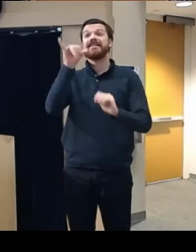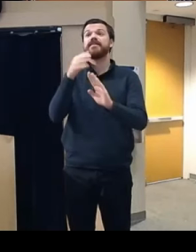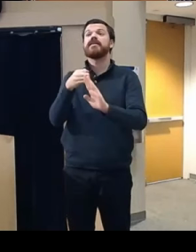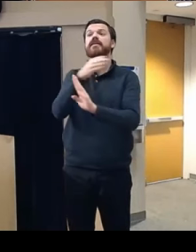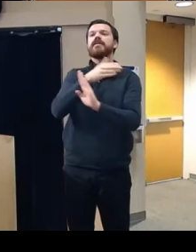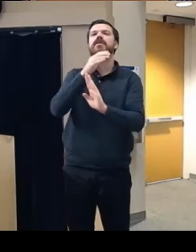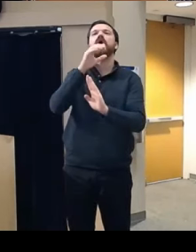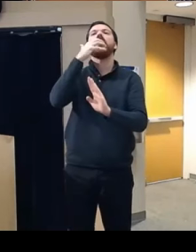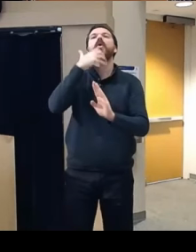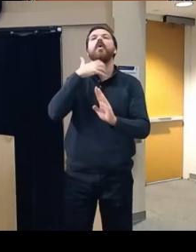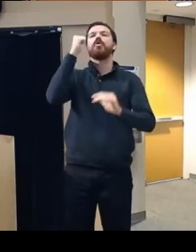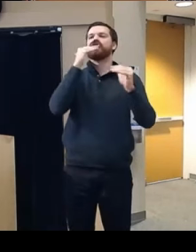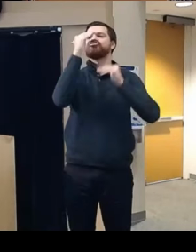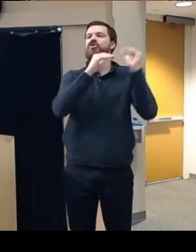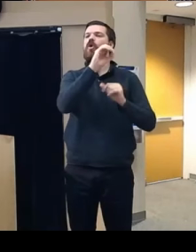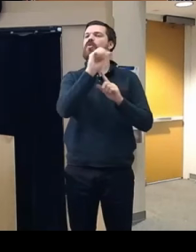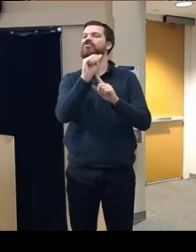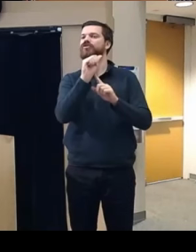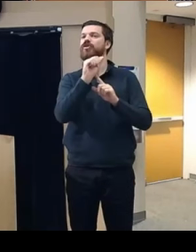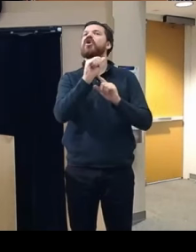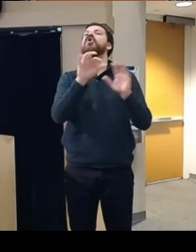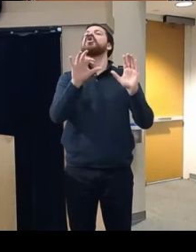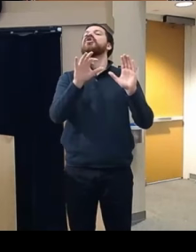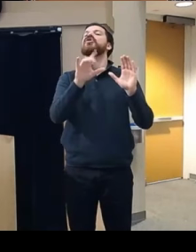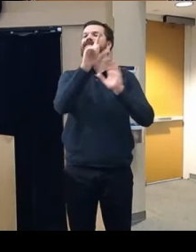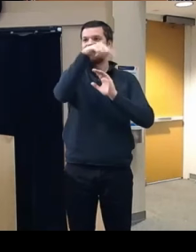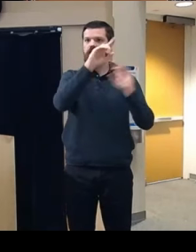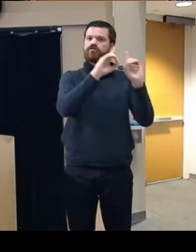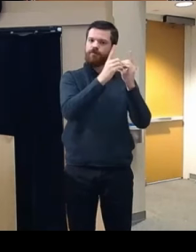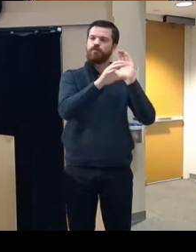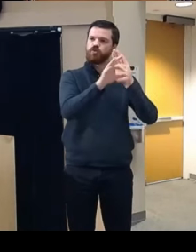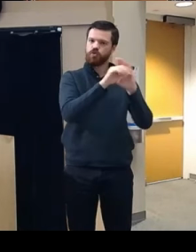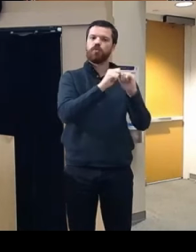adult had specifically chosen to put in their group level note and individual level note so